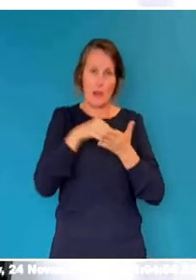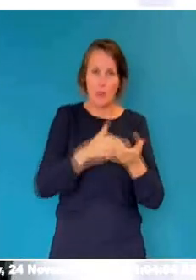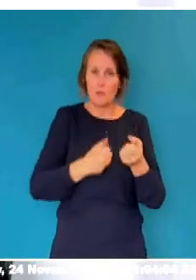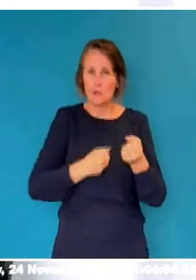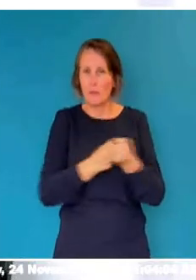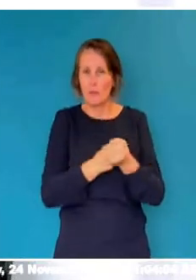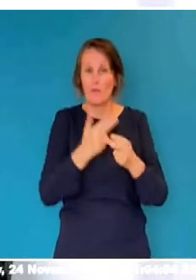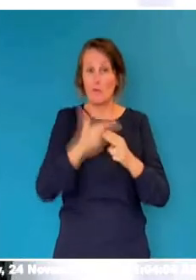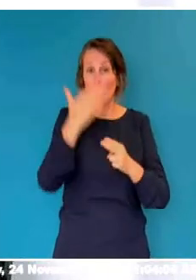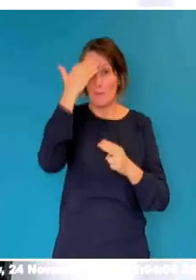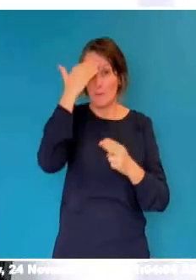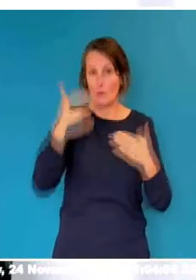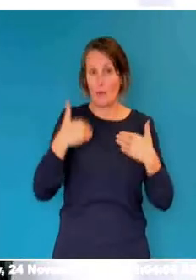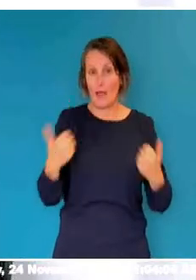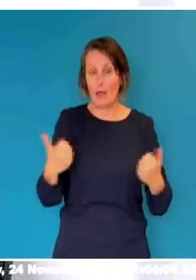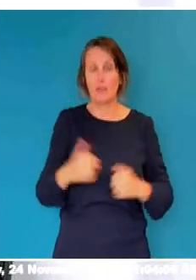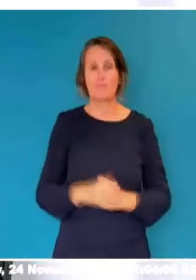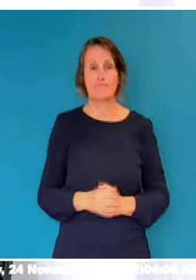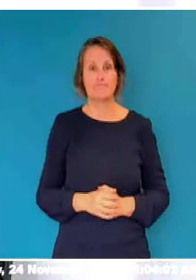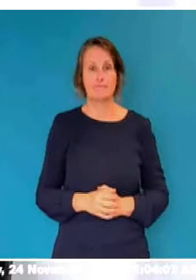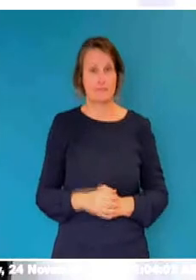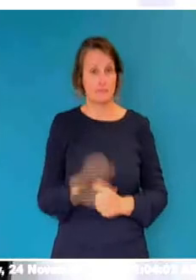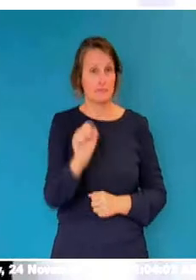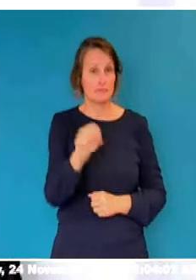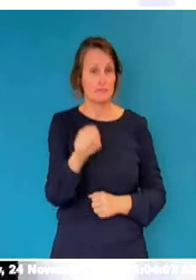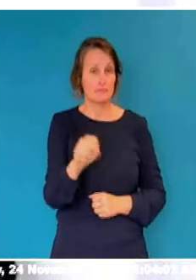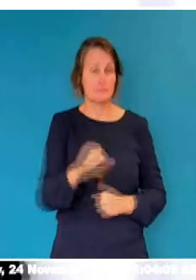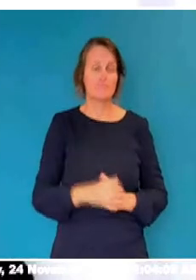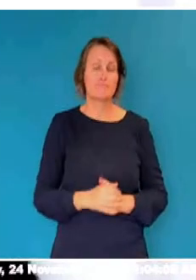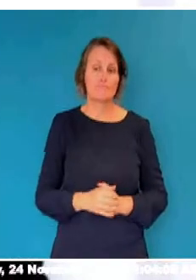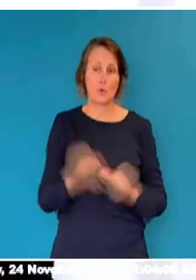That's correct. MS DOWSETT: What I would like to explore with you and then with the